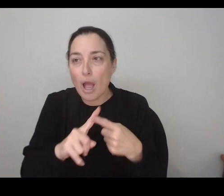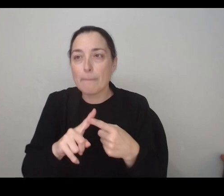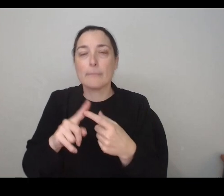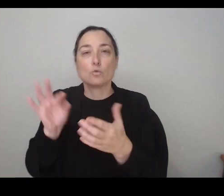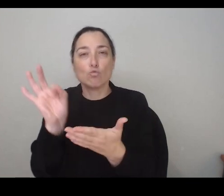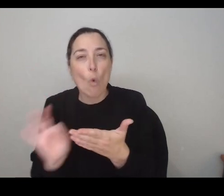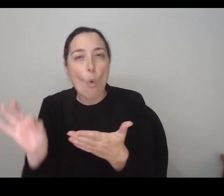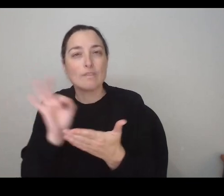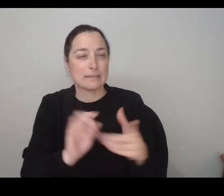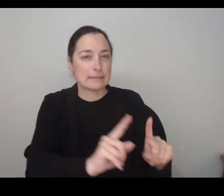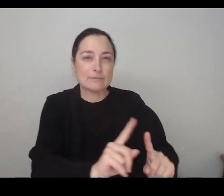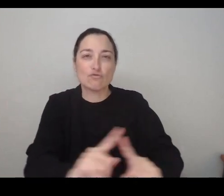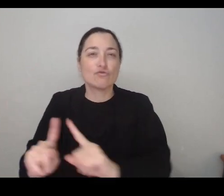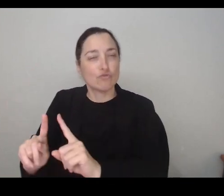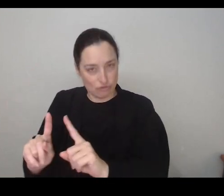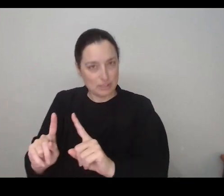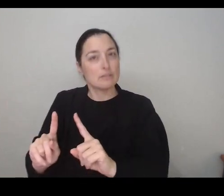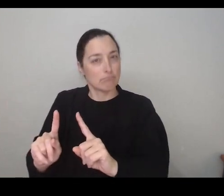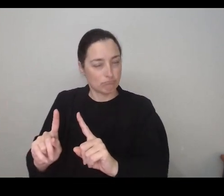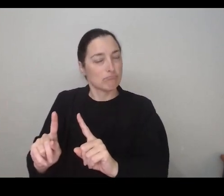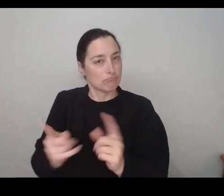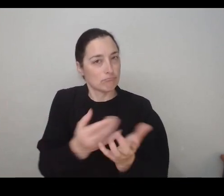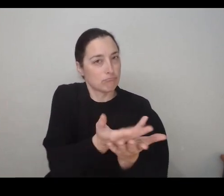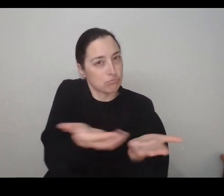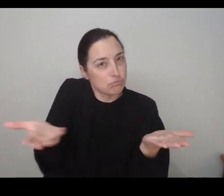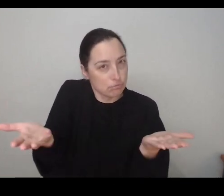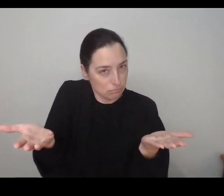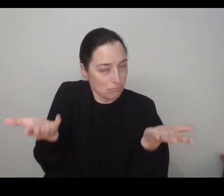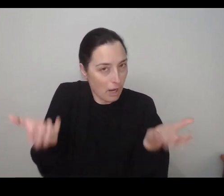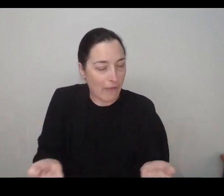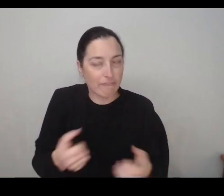So, I mean, it's with the idea, like Degas,